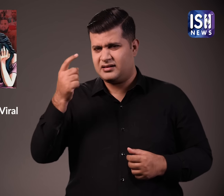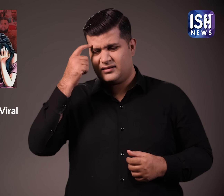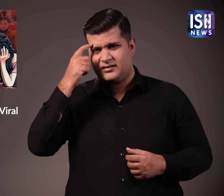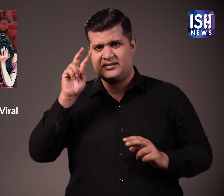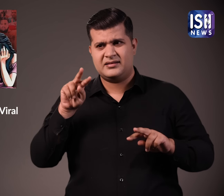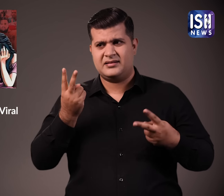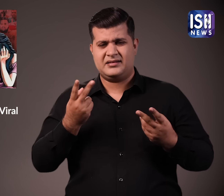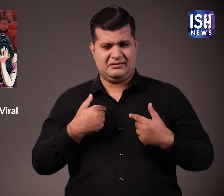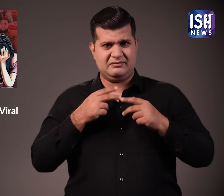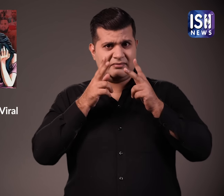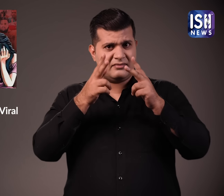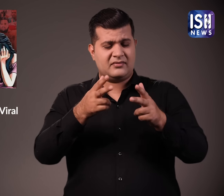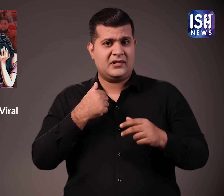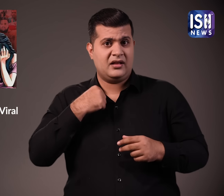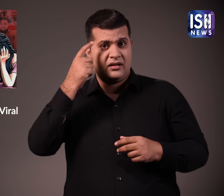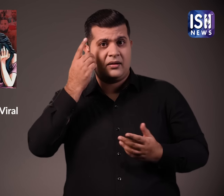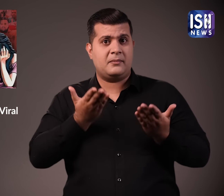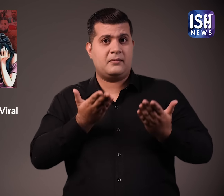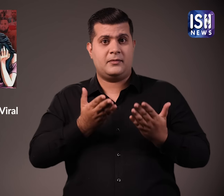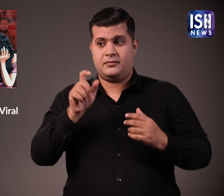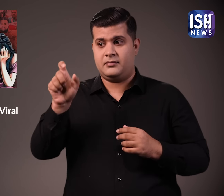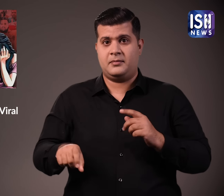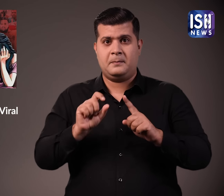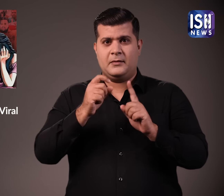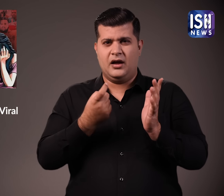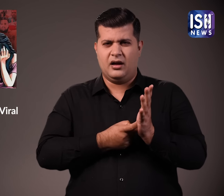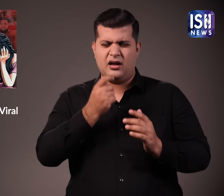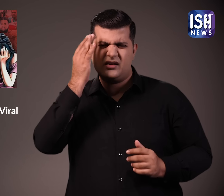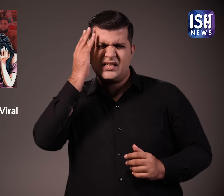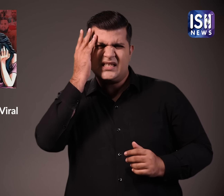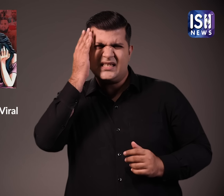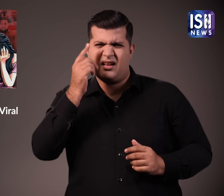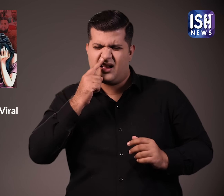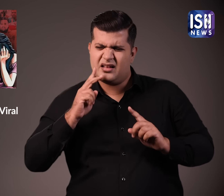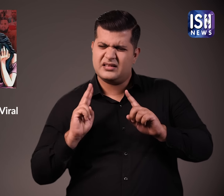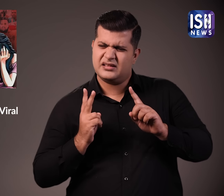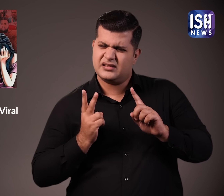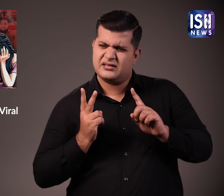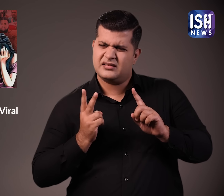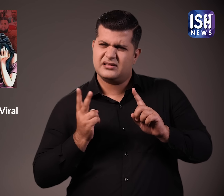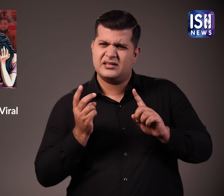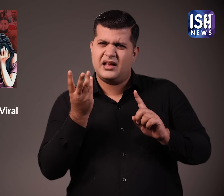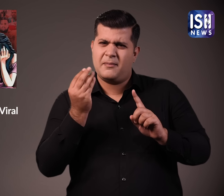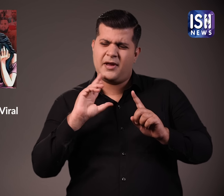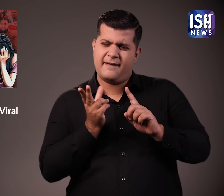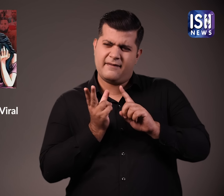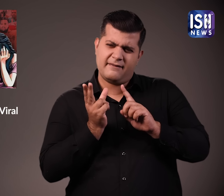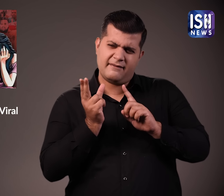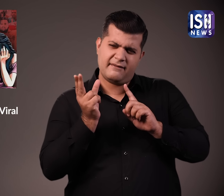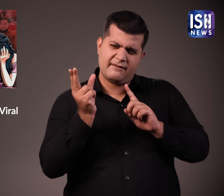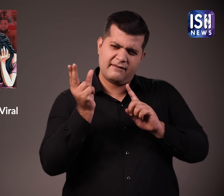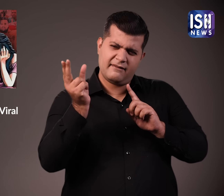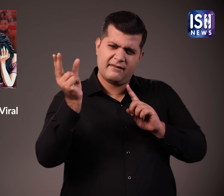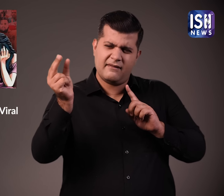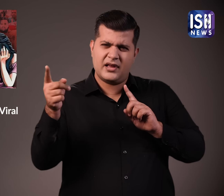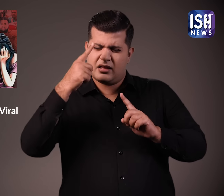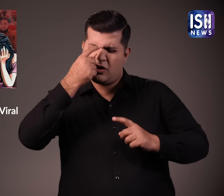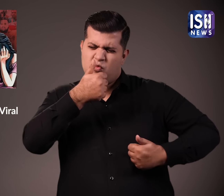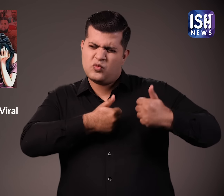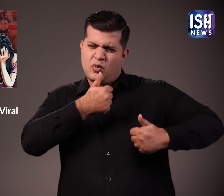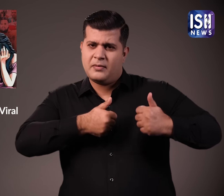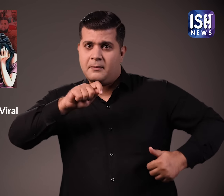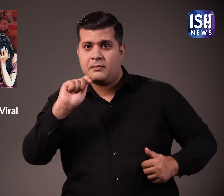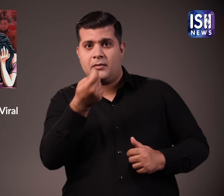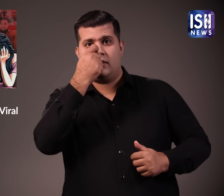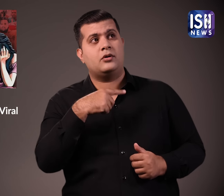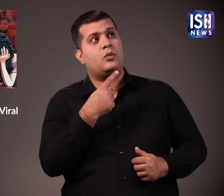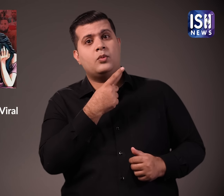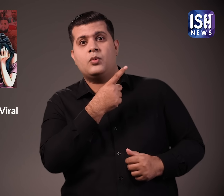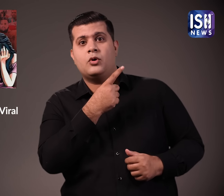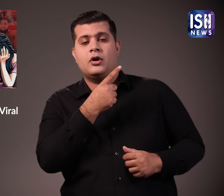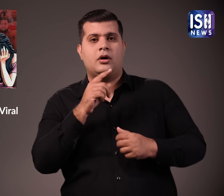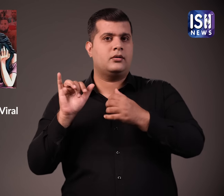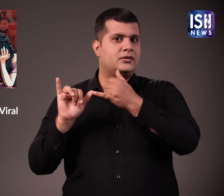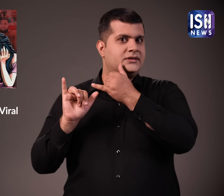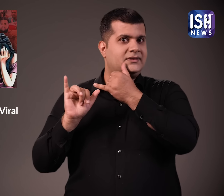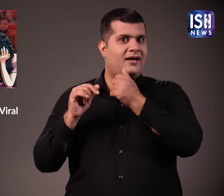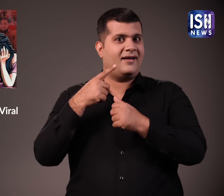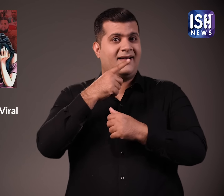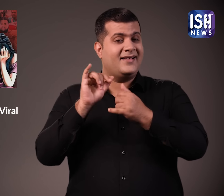Maybe he is thinking of making a world record and breaking Lord Krishna's record.